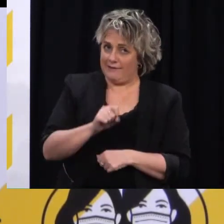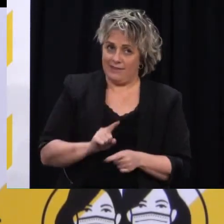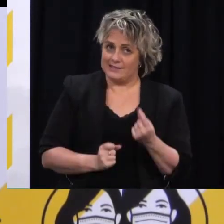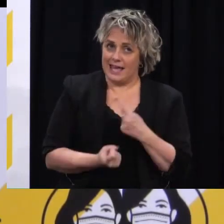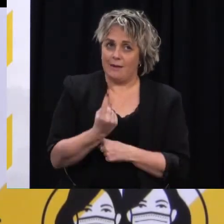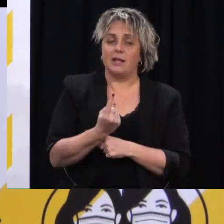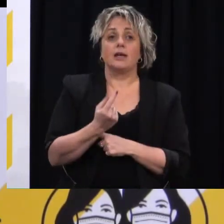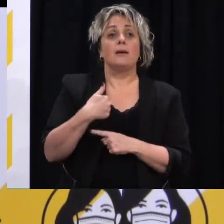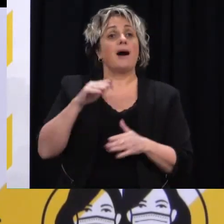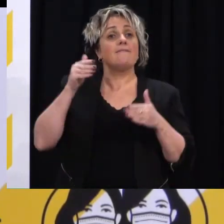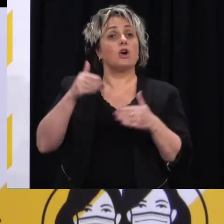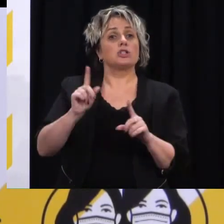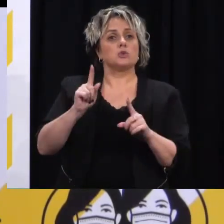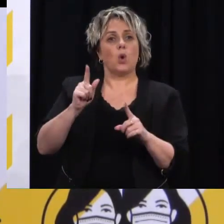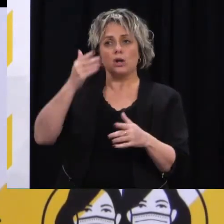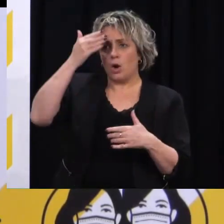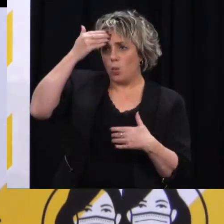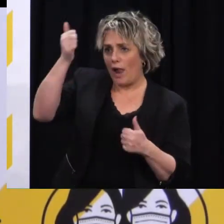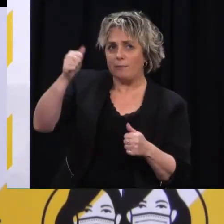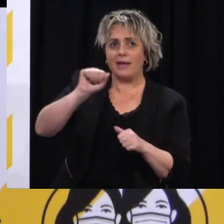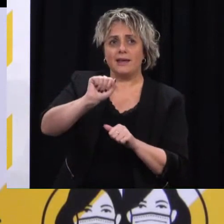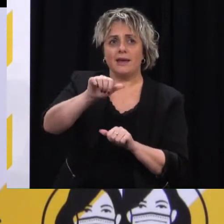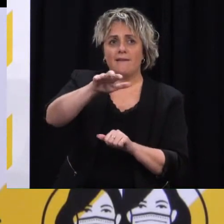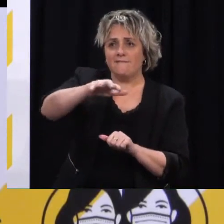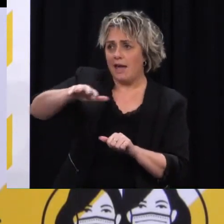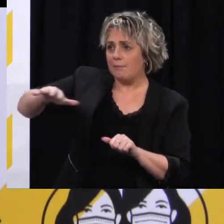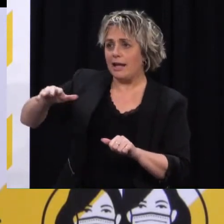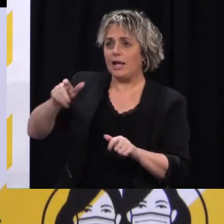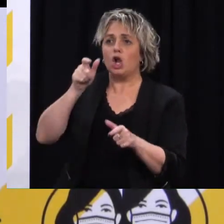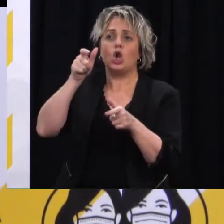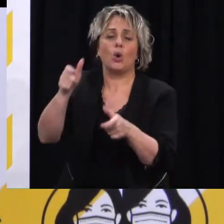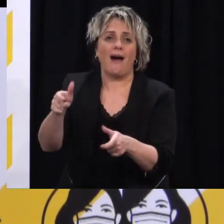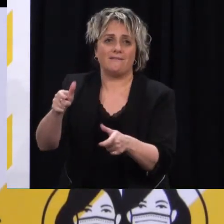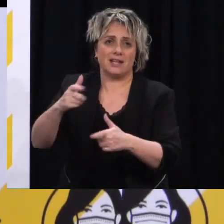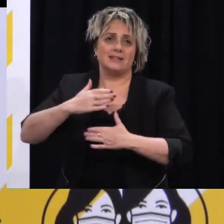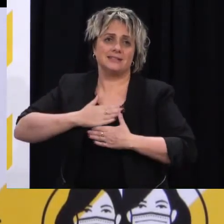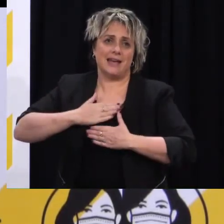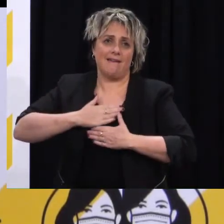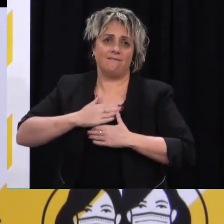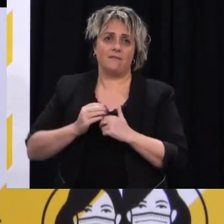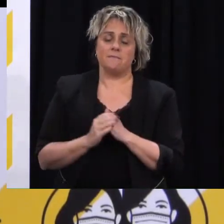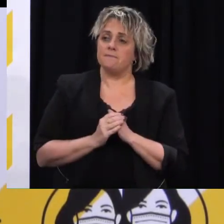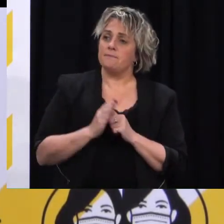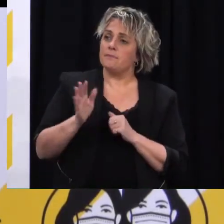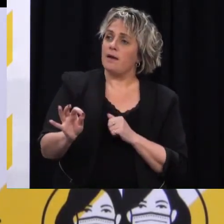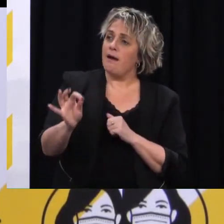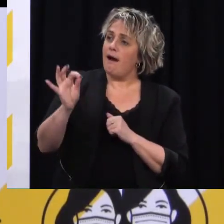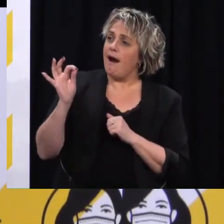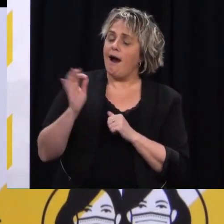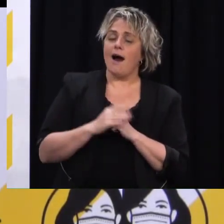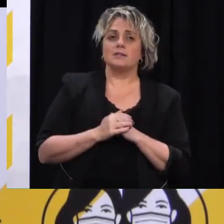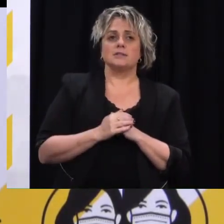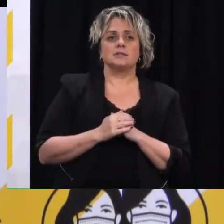focus is not on whether or not this has setback our COVID response. I do do not believe